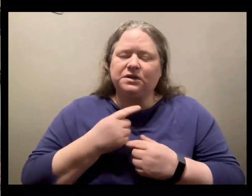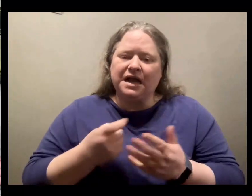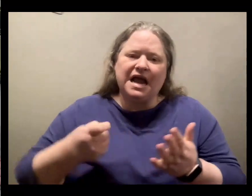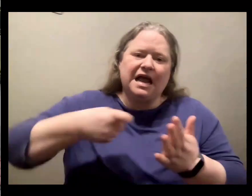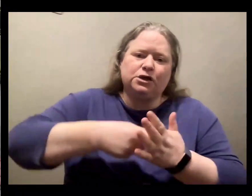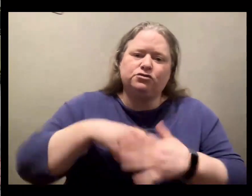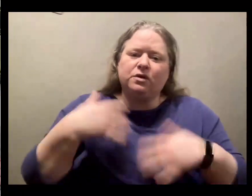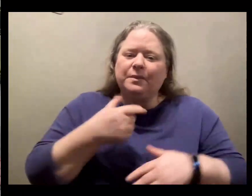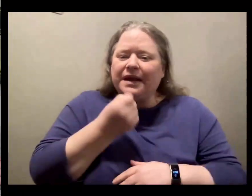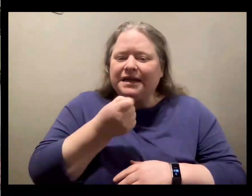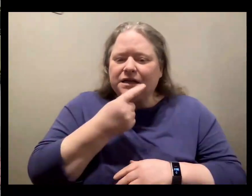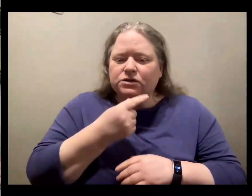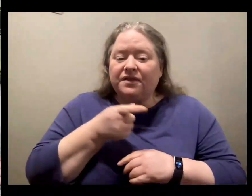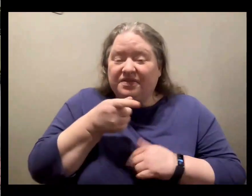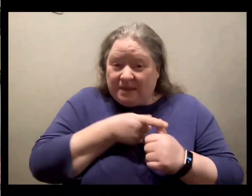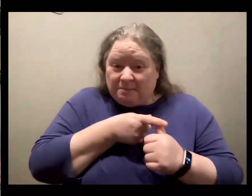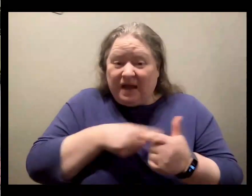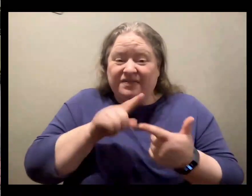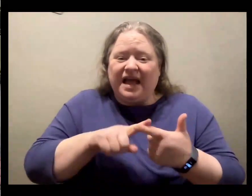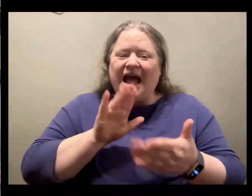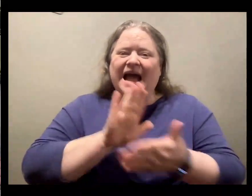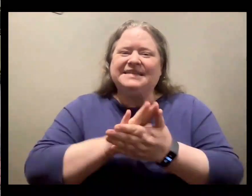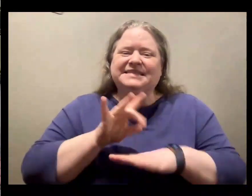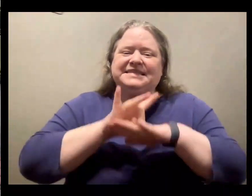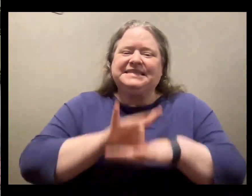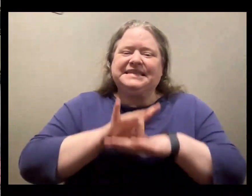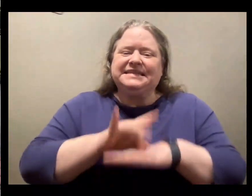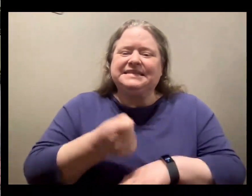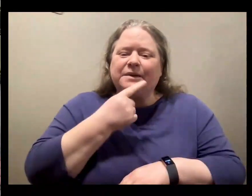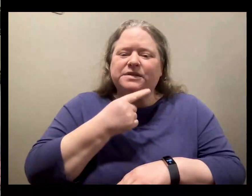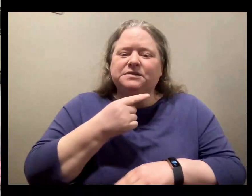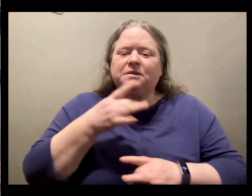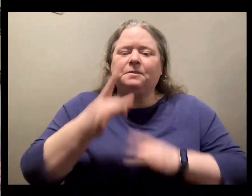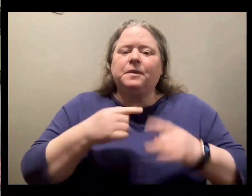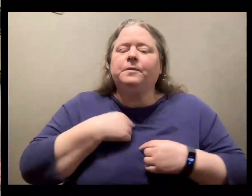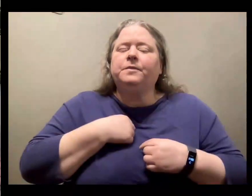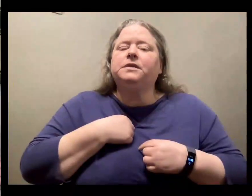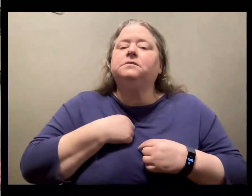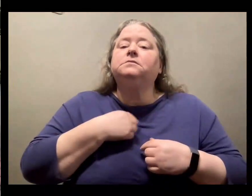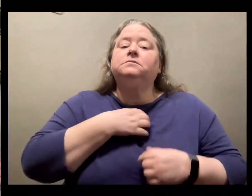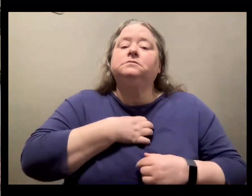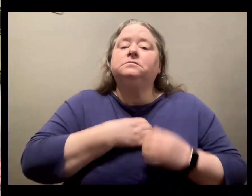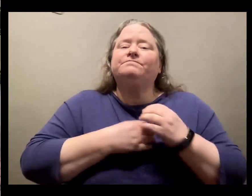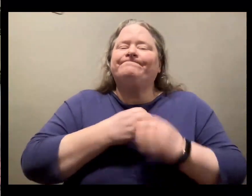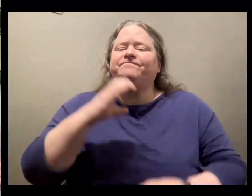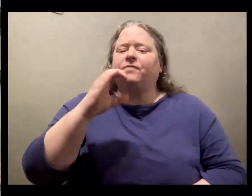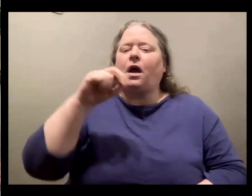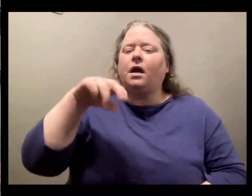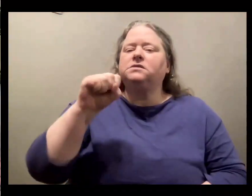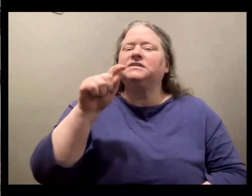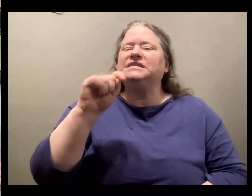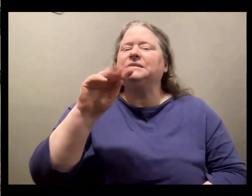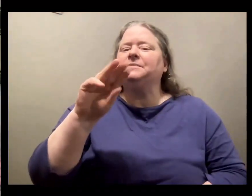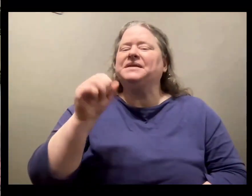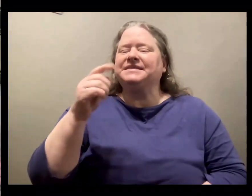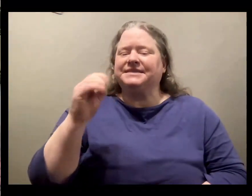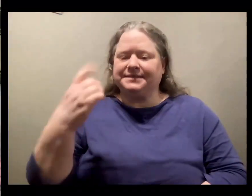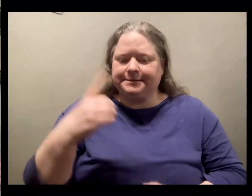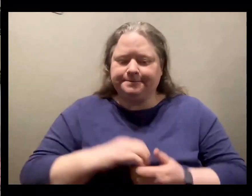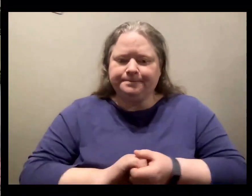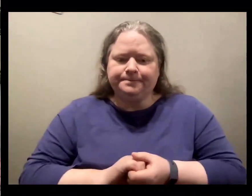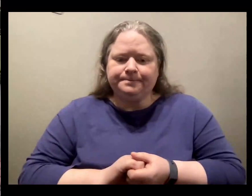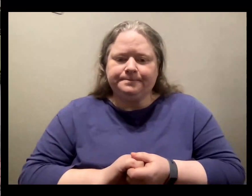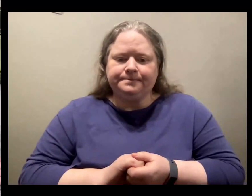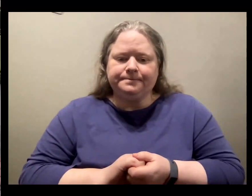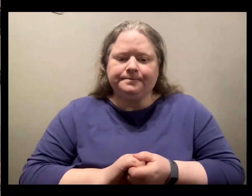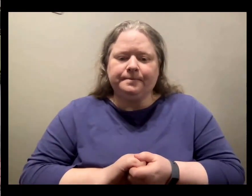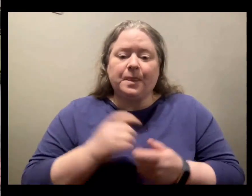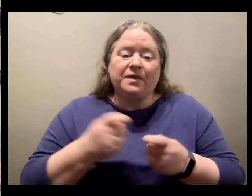And I had to take extra painkillers; they, and the anti-sickness tablets, made me constipated.